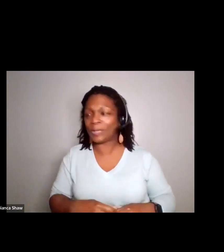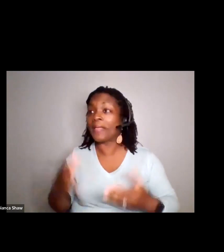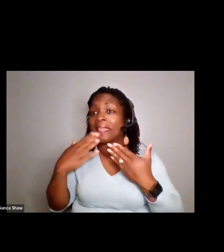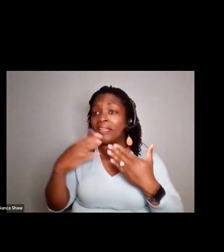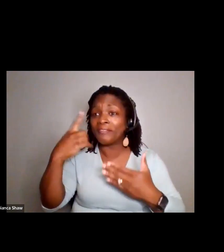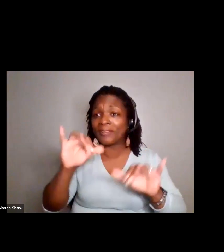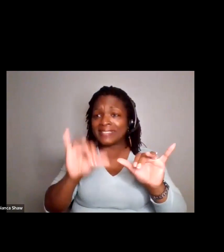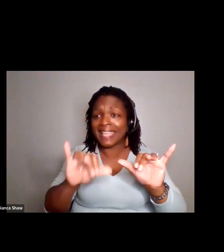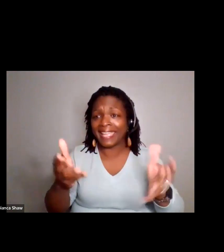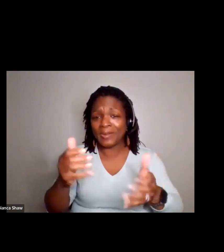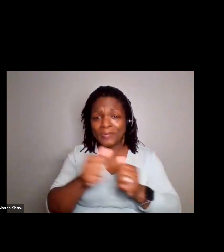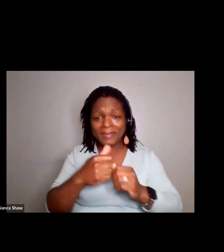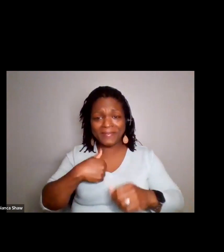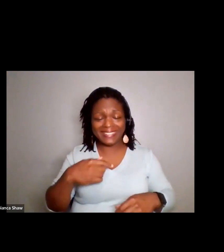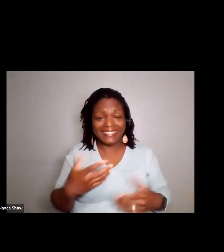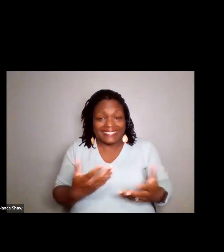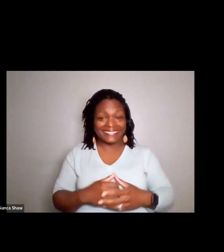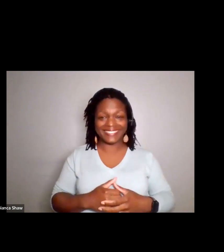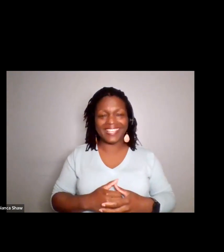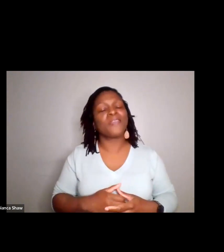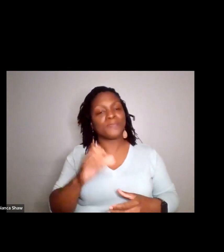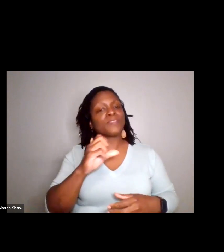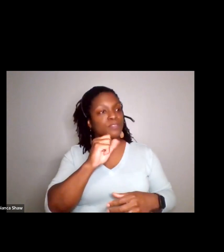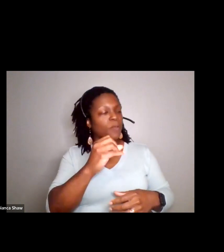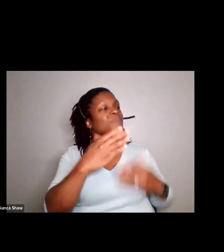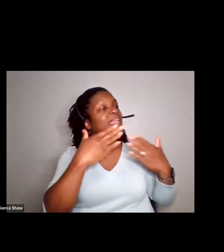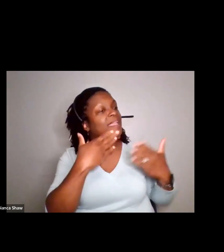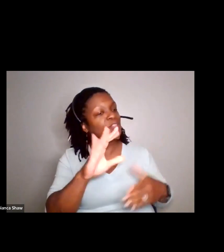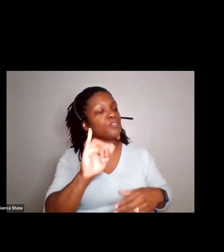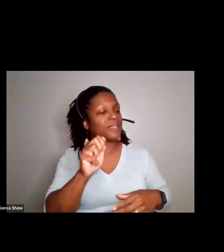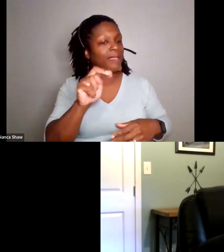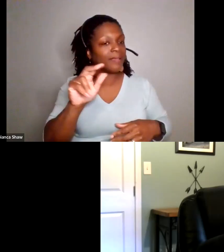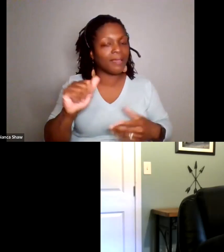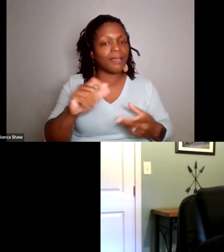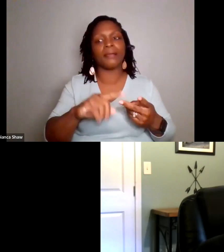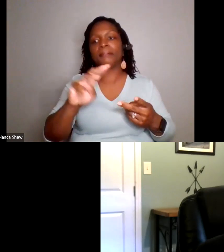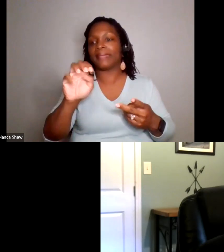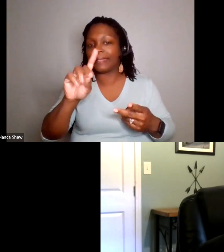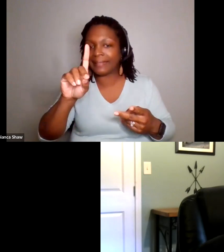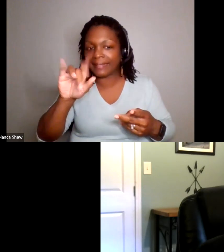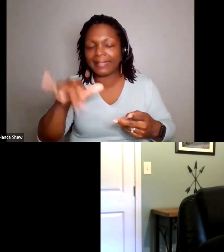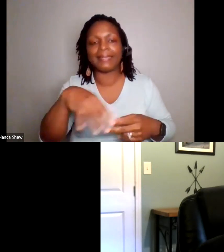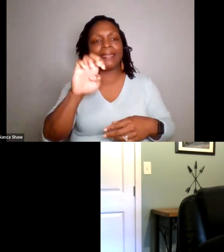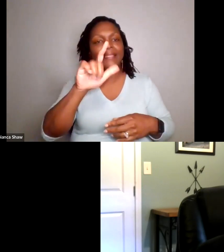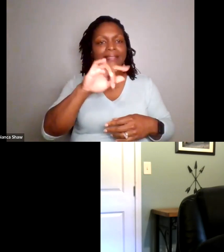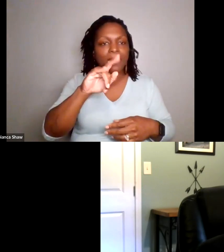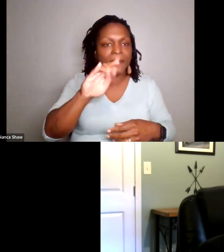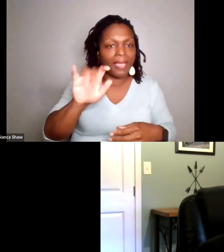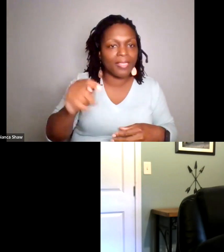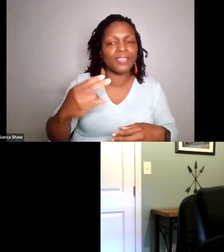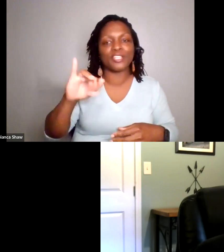There, so I just wanted to thank Thank you. Jenna. Mindy and Elizabeth and Julie.